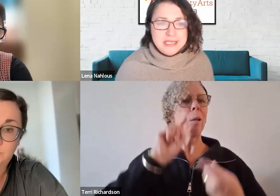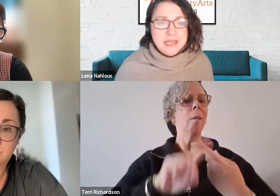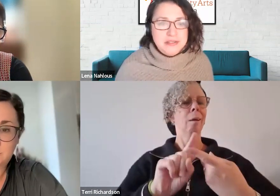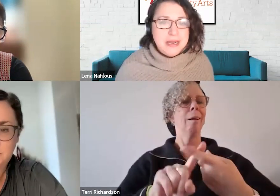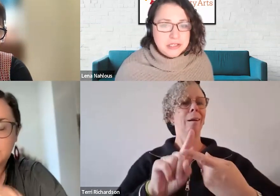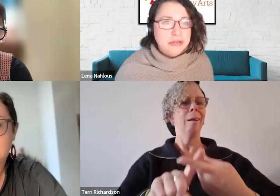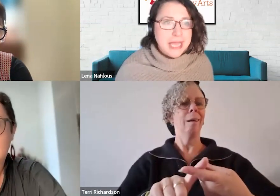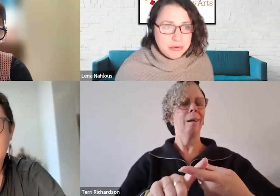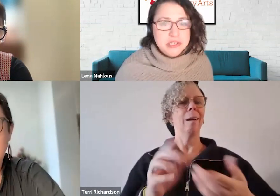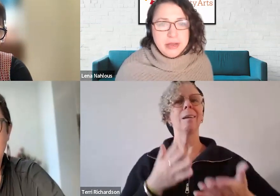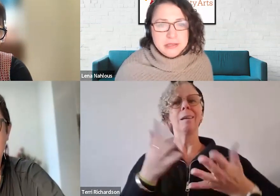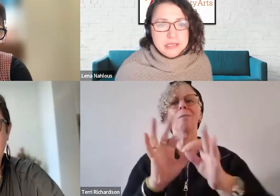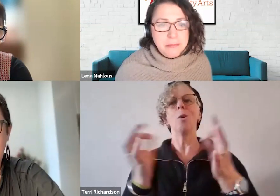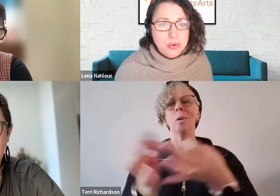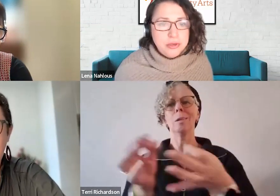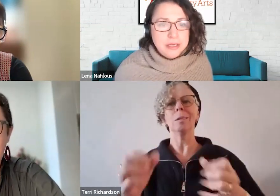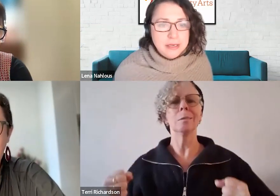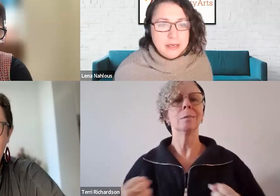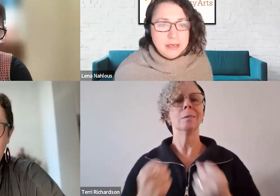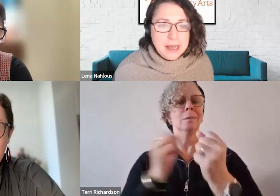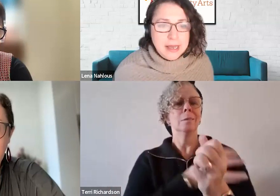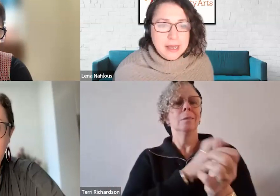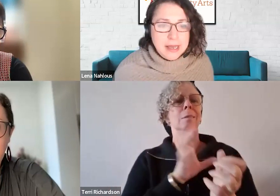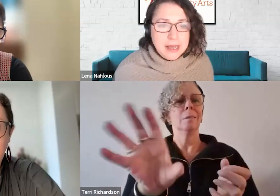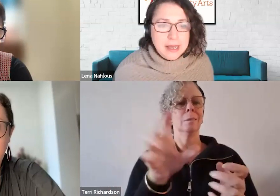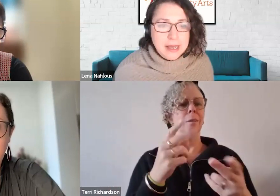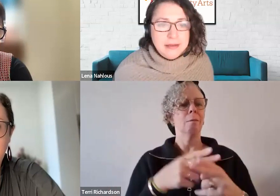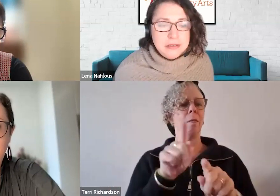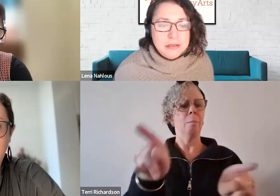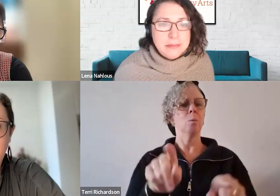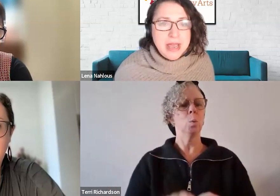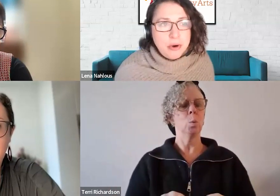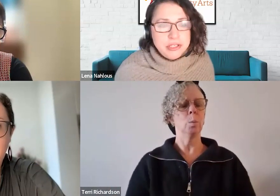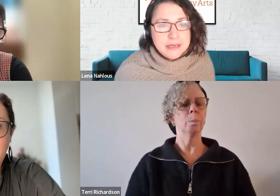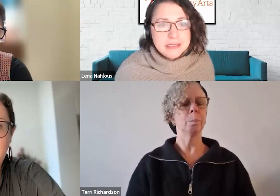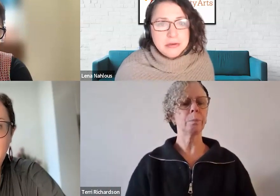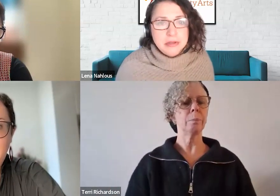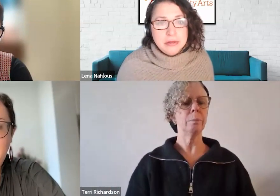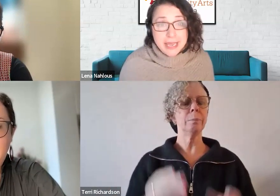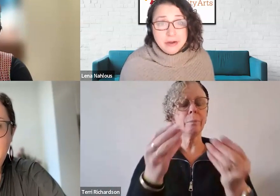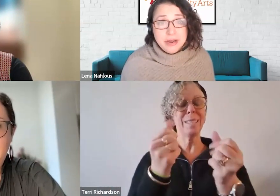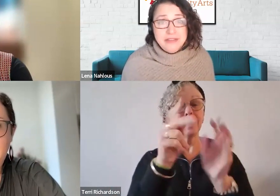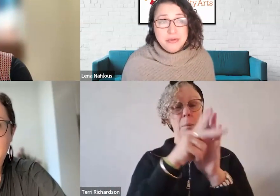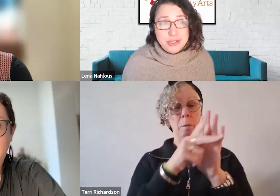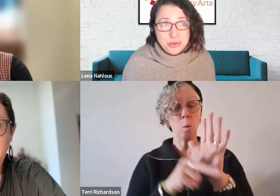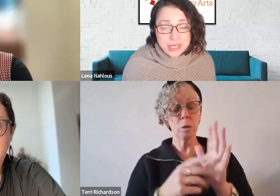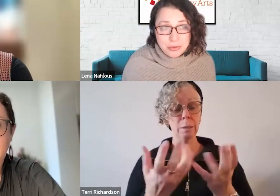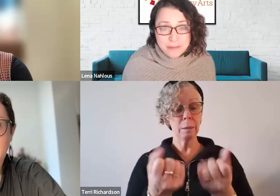that extra layer of strength and support. And some of our projects like our Creative Equity Toolkit website,